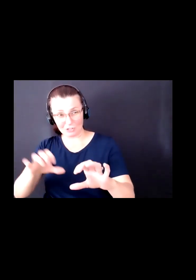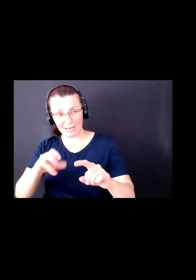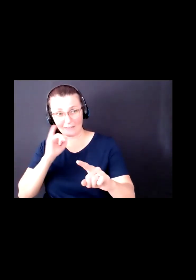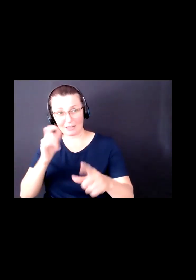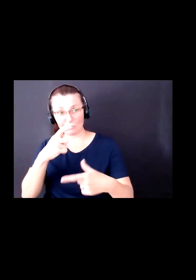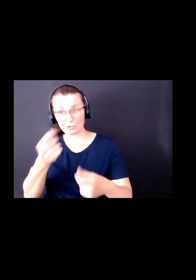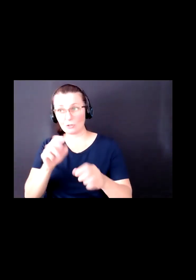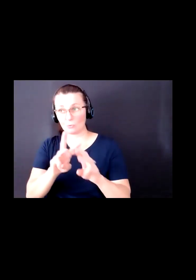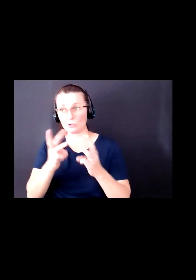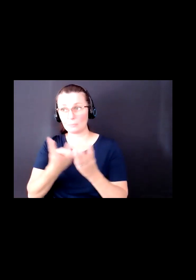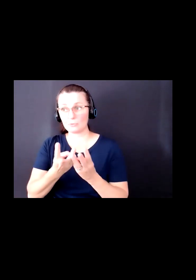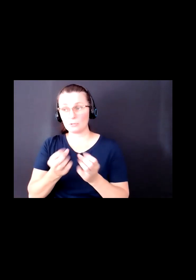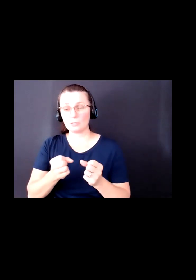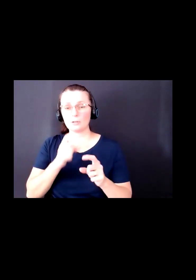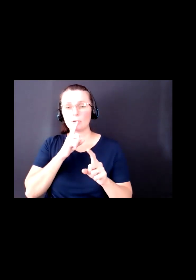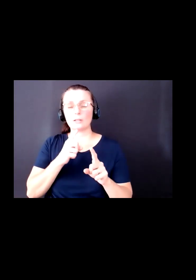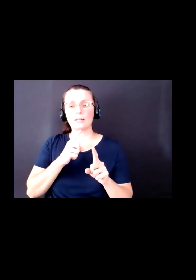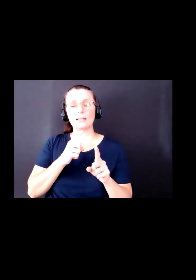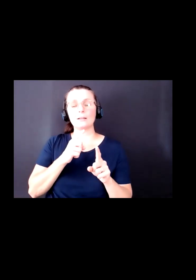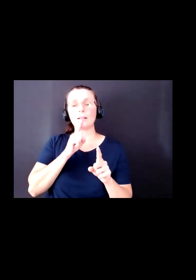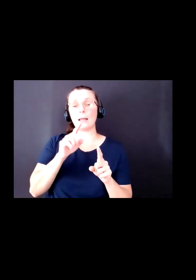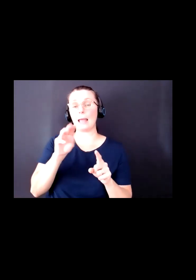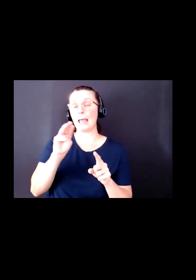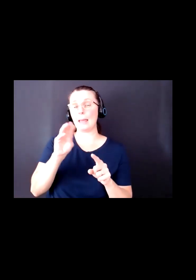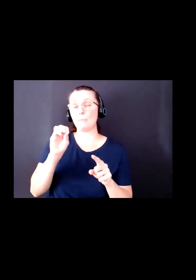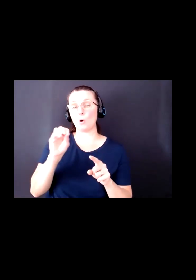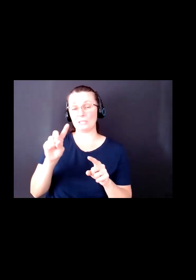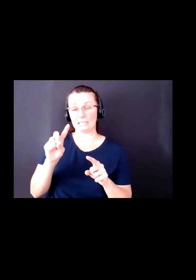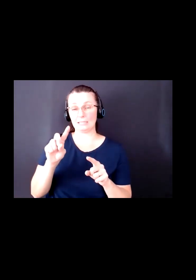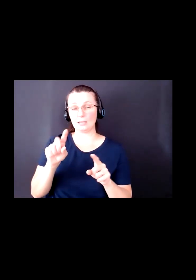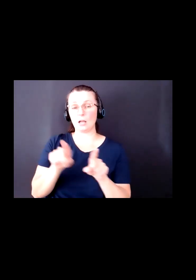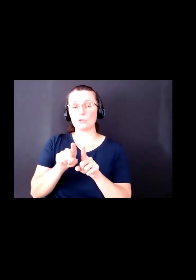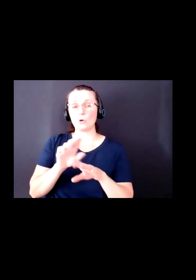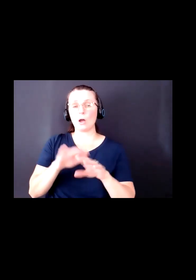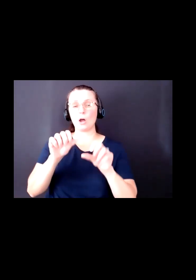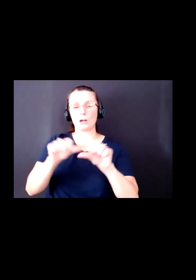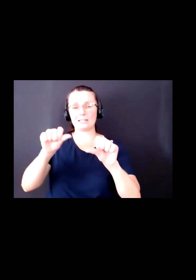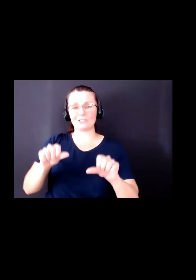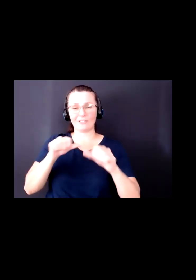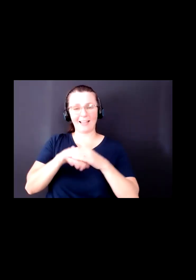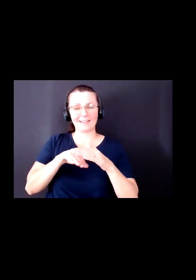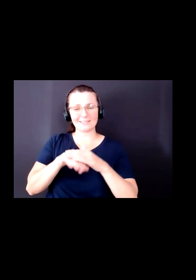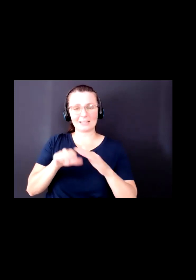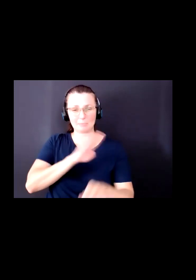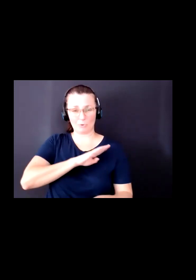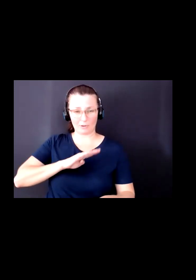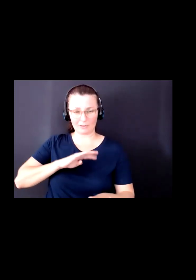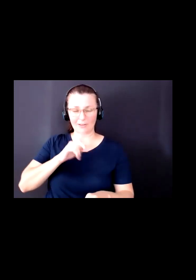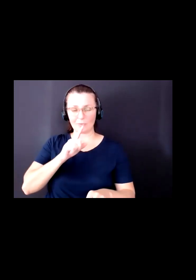Additionally, MOD sits on the Massachusetts Architectural Access Board, which develops and enforces regulations designed